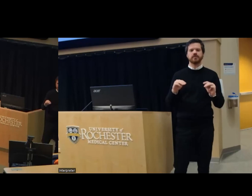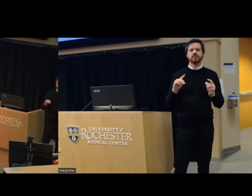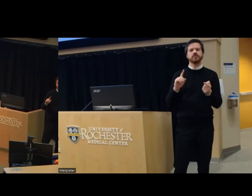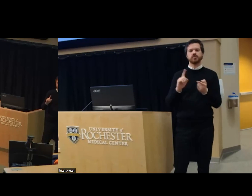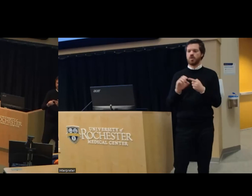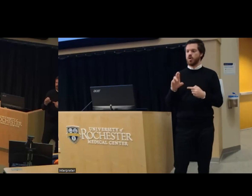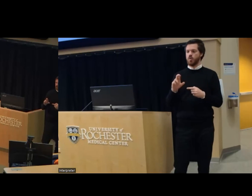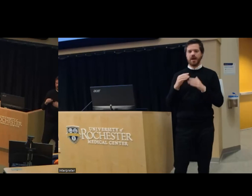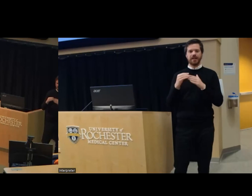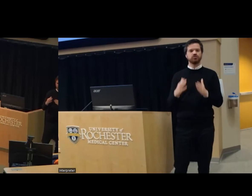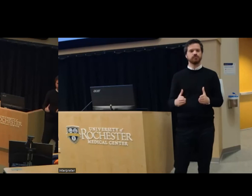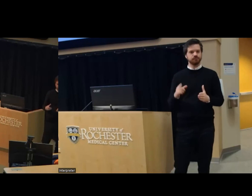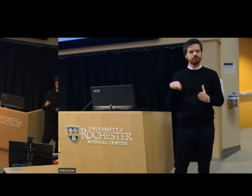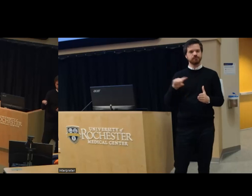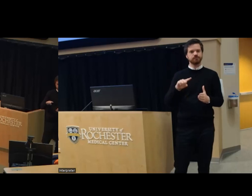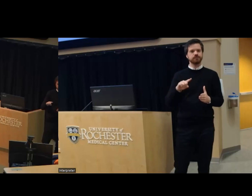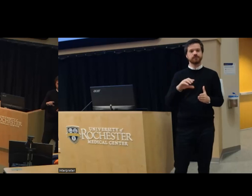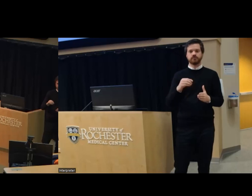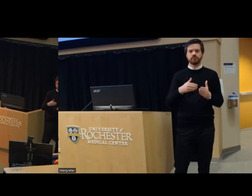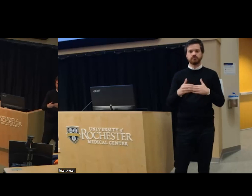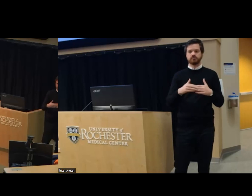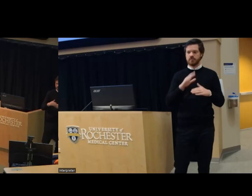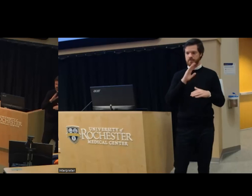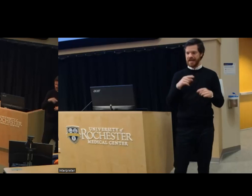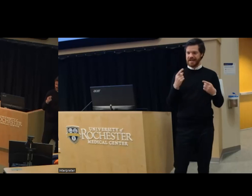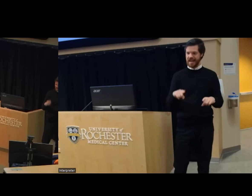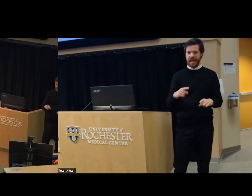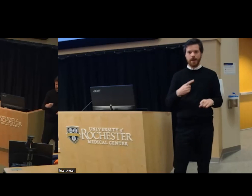and of course the question was even if something bad happens we got to turn that room over and